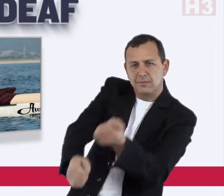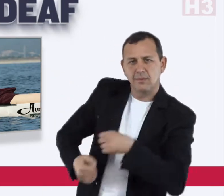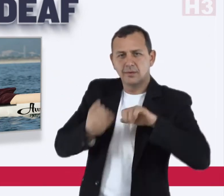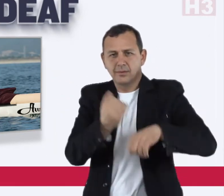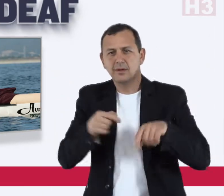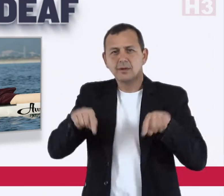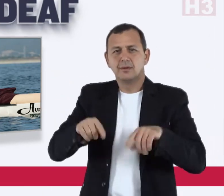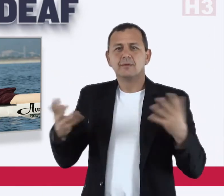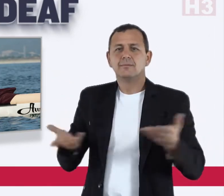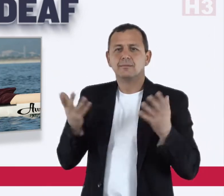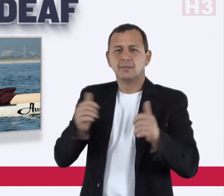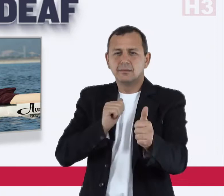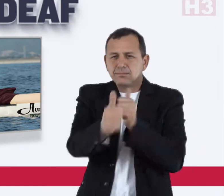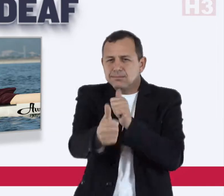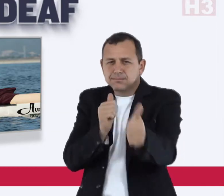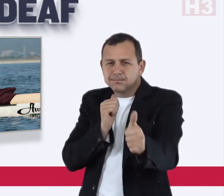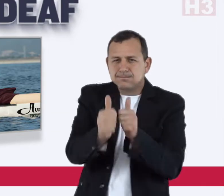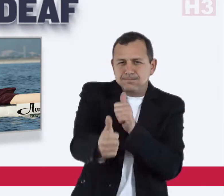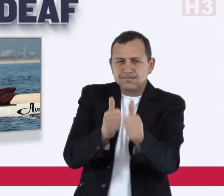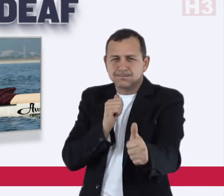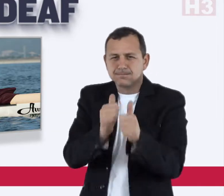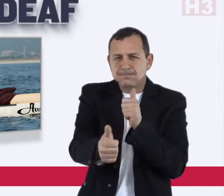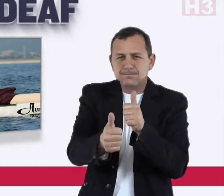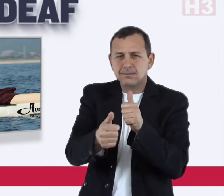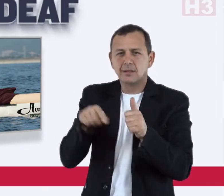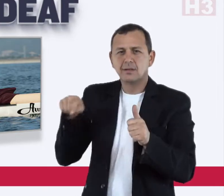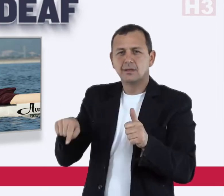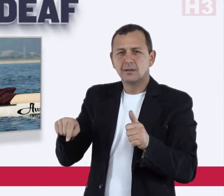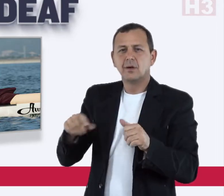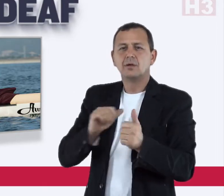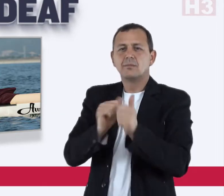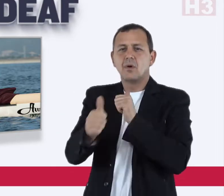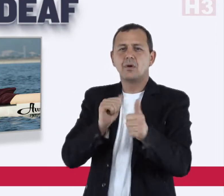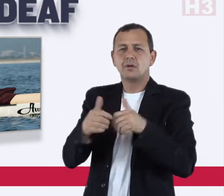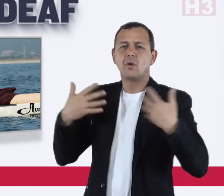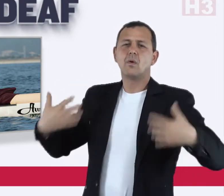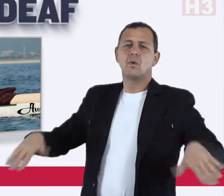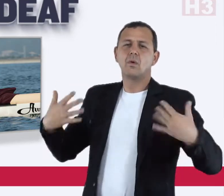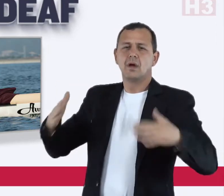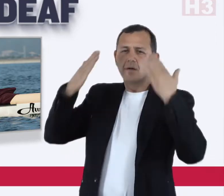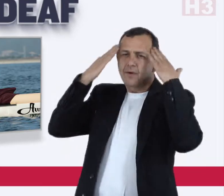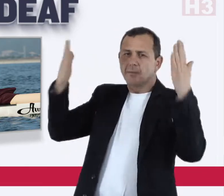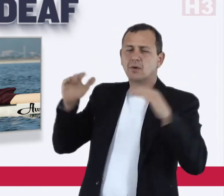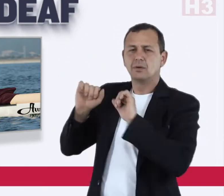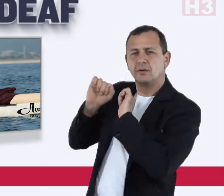for racing boats and this sport is very